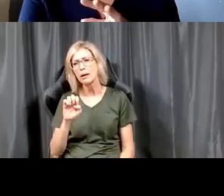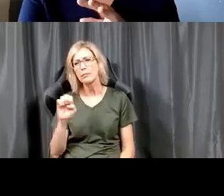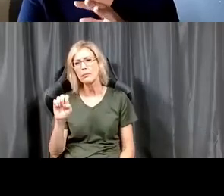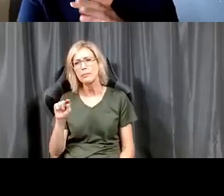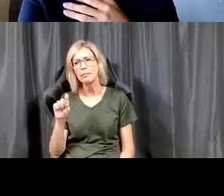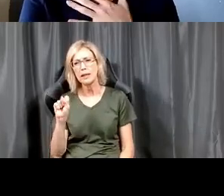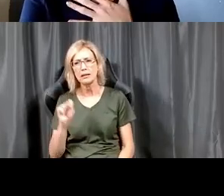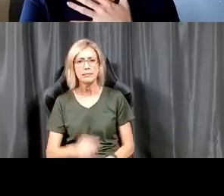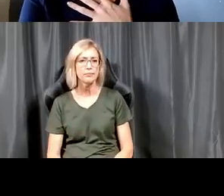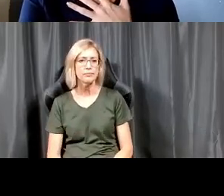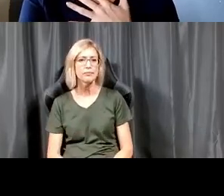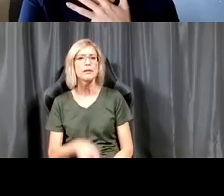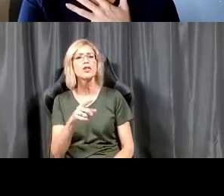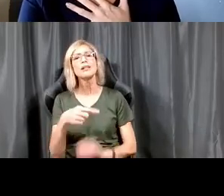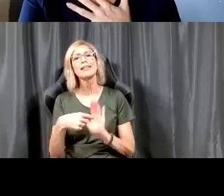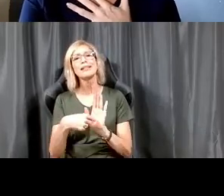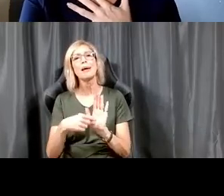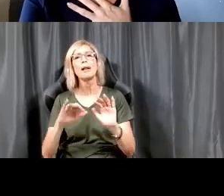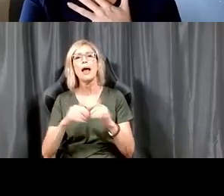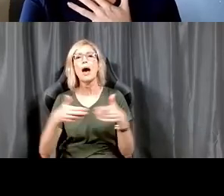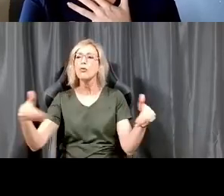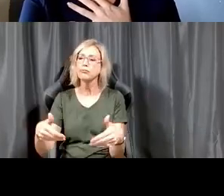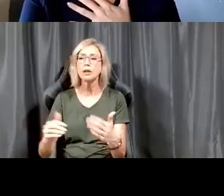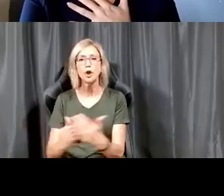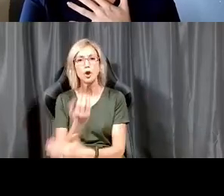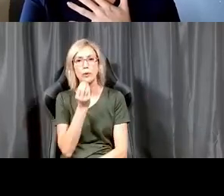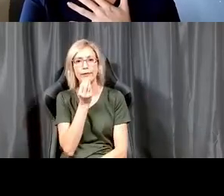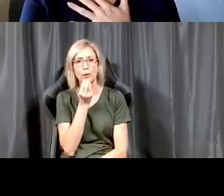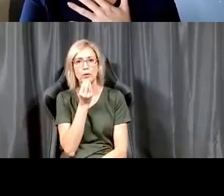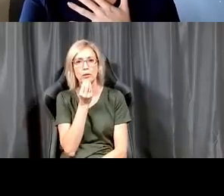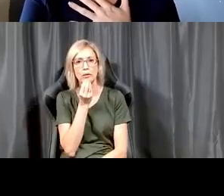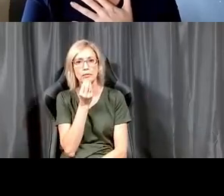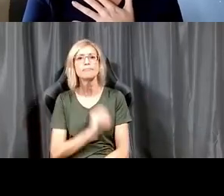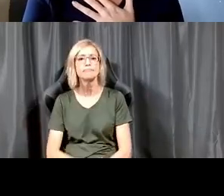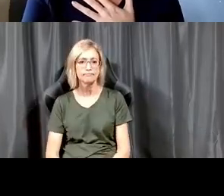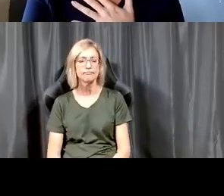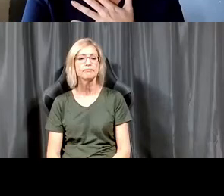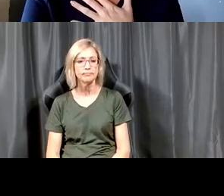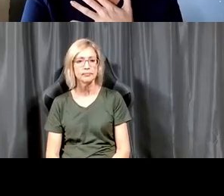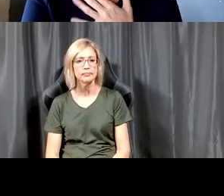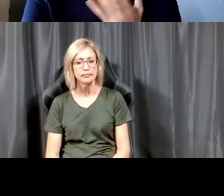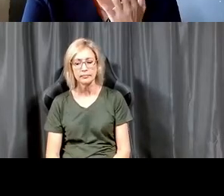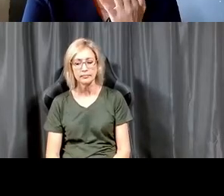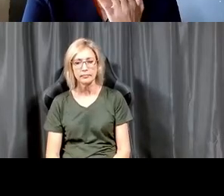This is a sample how to introduce new foods » We are introducing new foods . I'm going to jump now